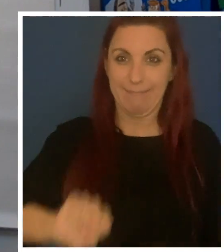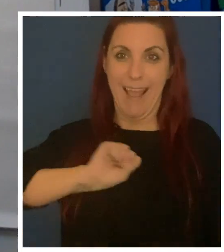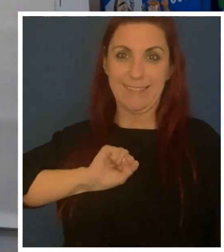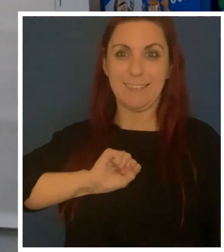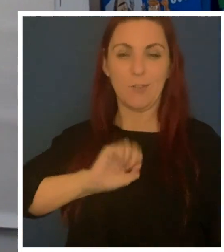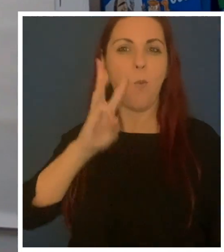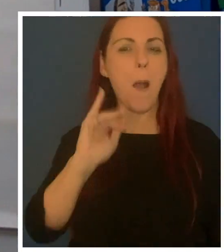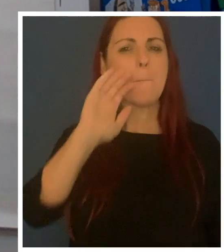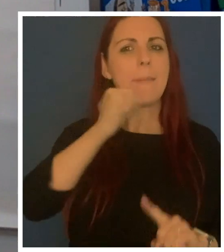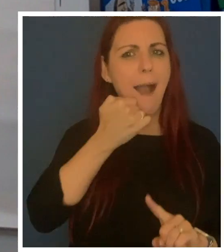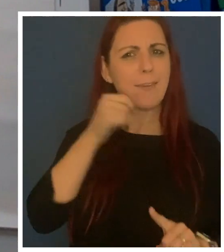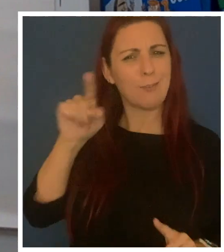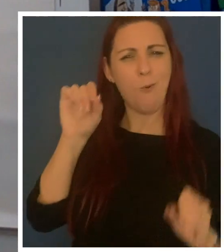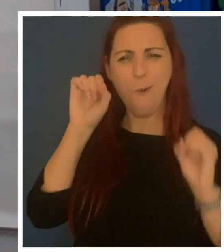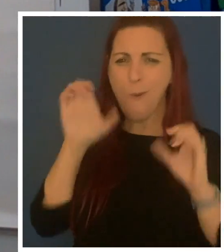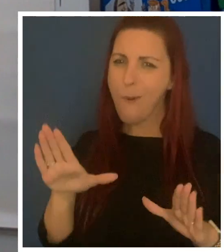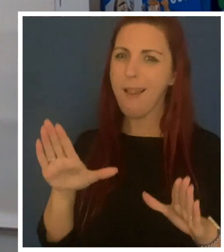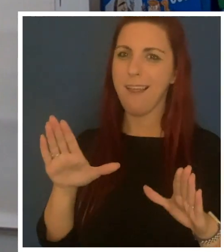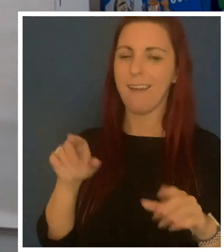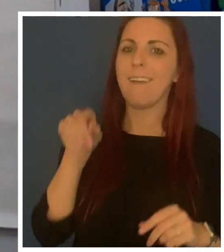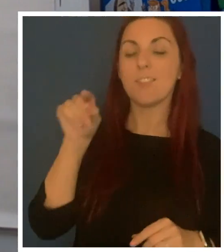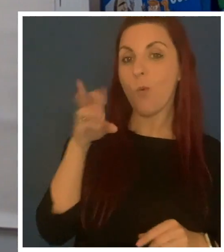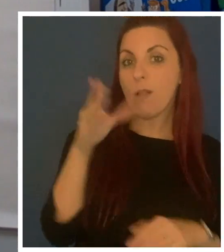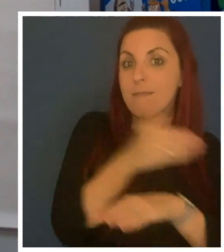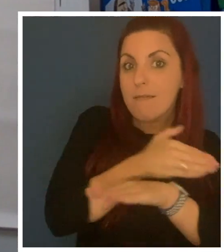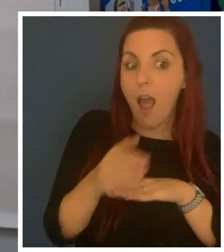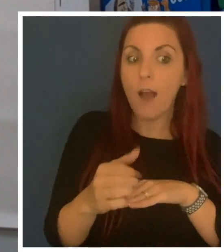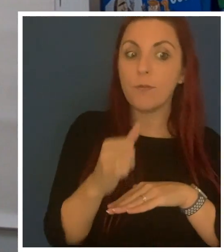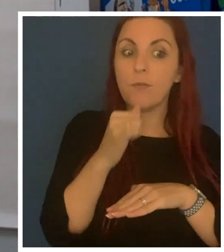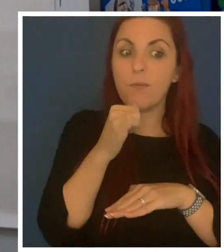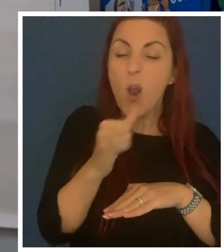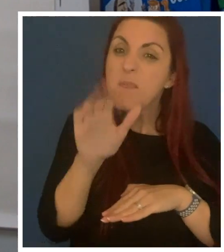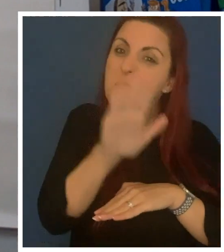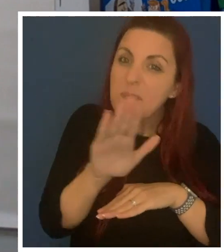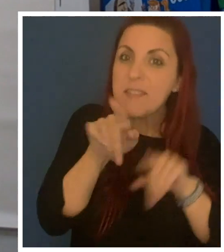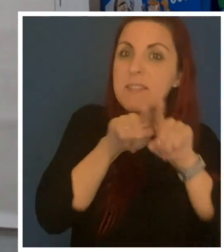Cause she's so cool. So we're going to start off with Sparkie, nearly in the same place we did with